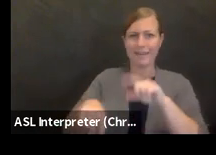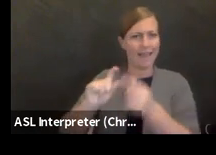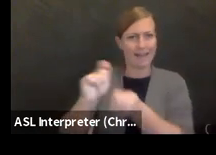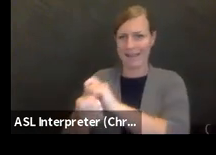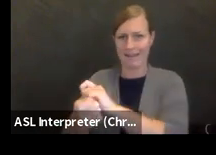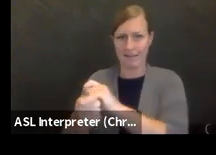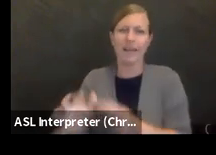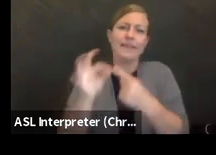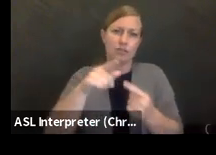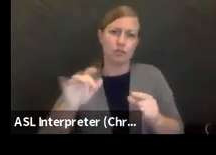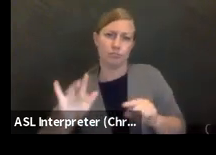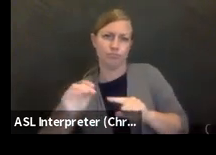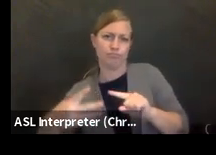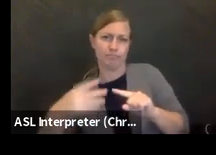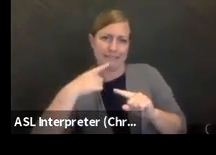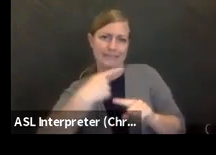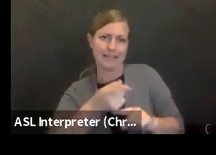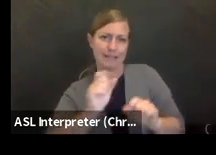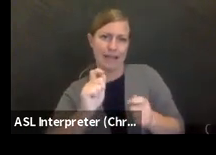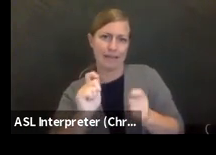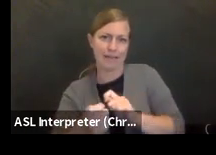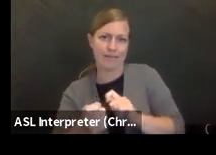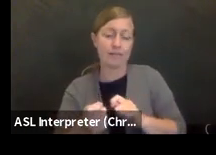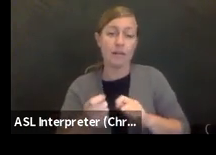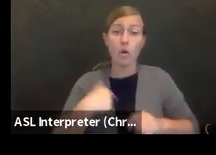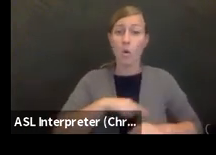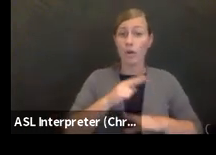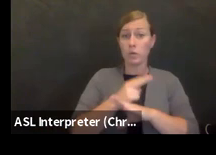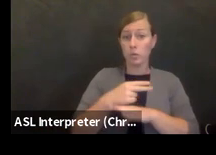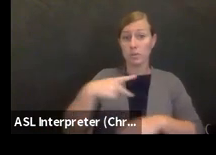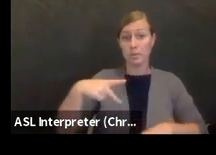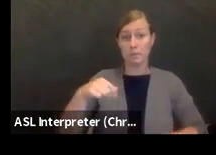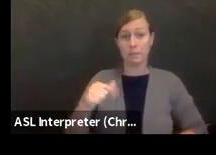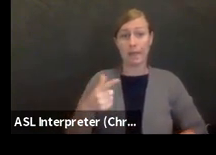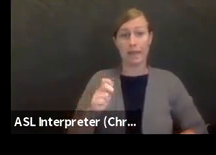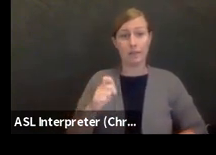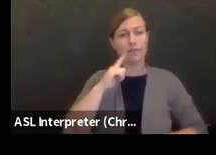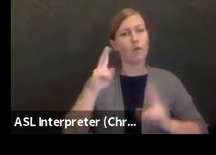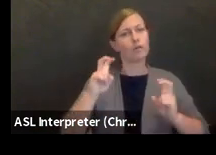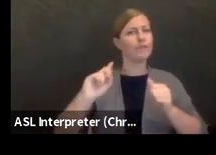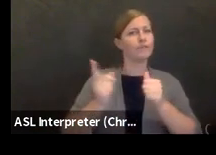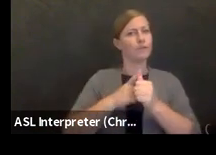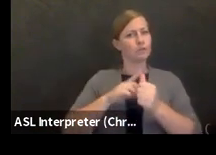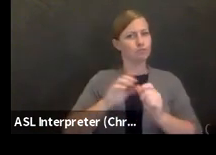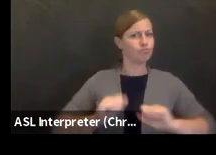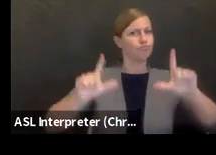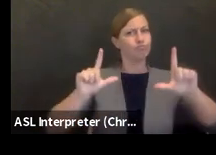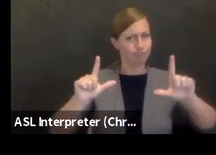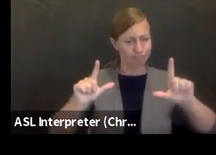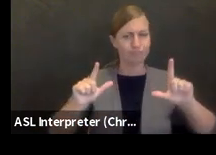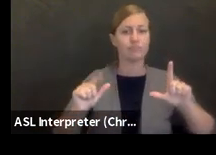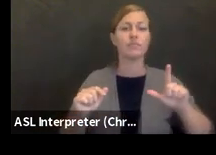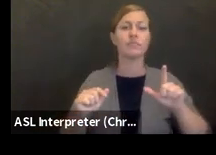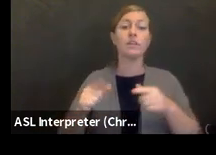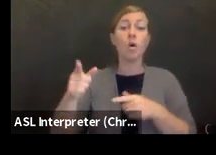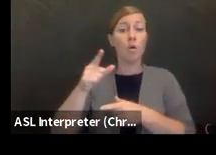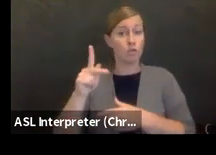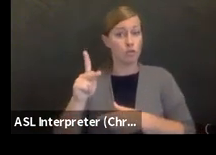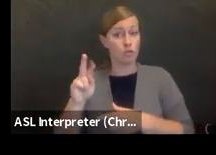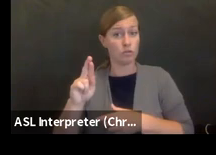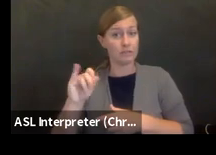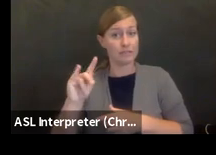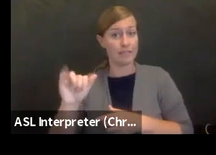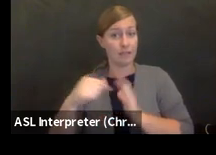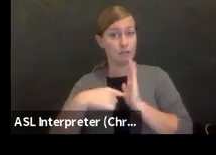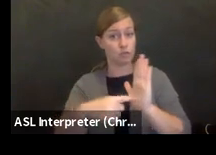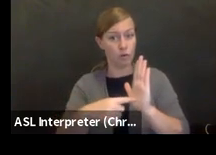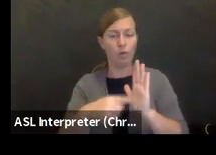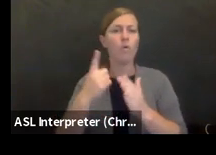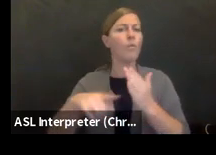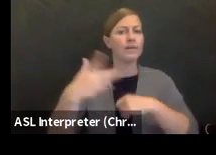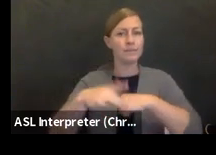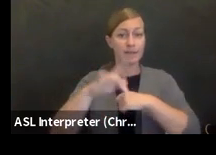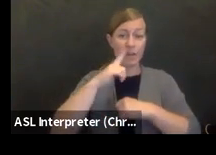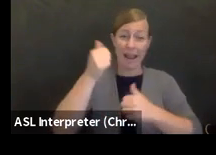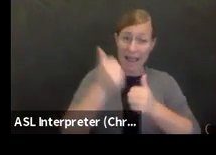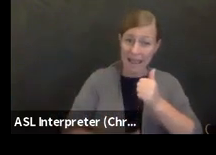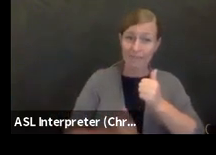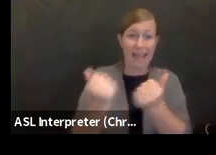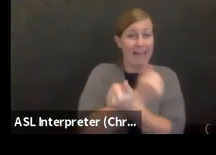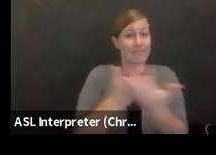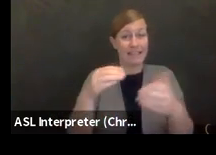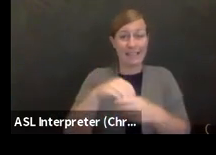ESD 113 - Andrew Hickman: So we were using pages as a homepage as your landing spot. And so what Christina showed is what is available in everything within Canvas on that right hand side when you're in edit mode.